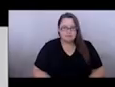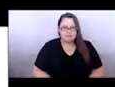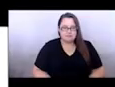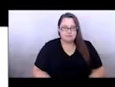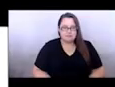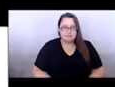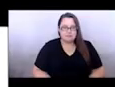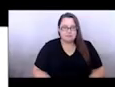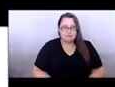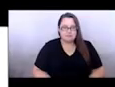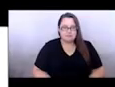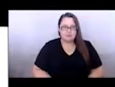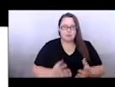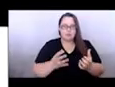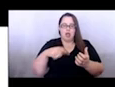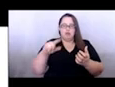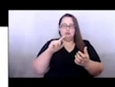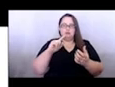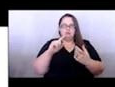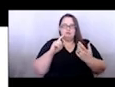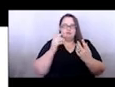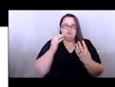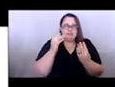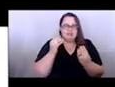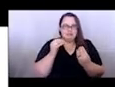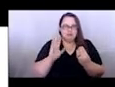So I want you guys to think about your top three values.